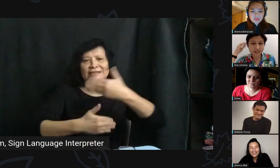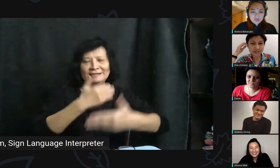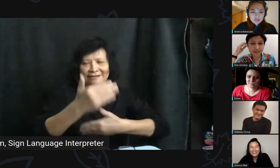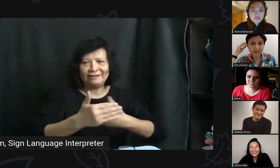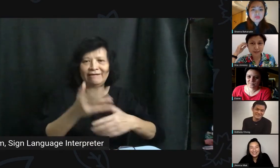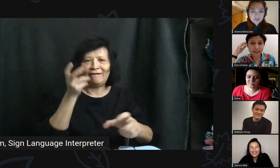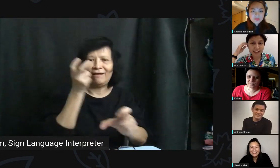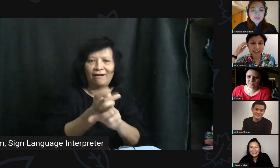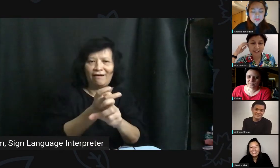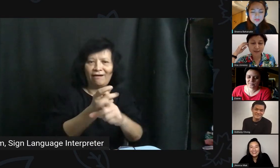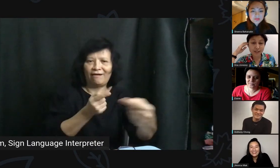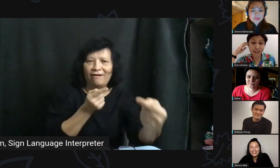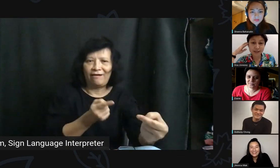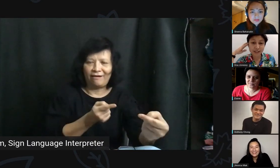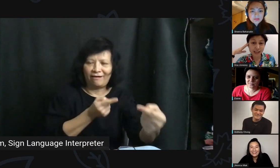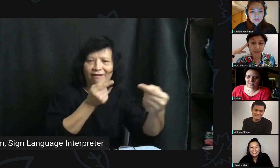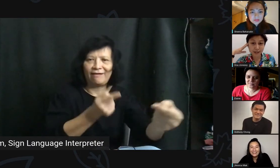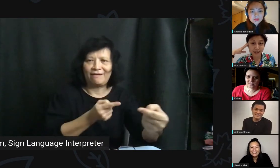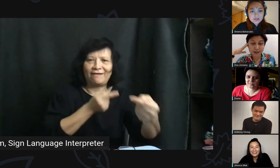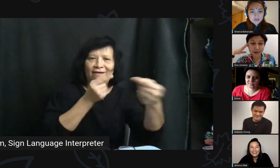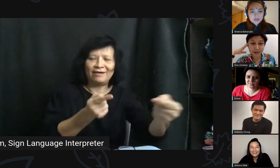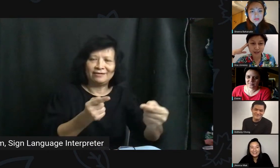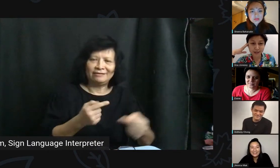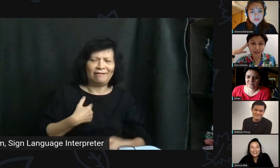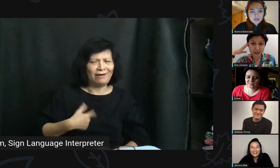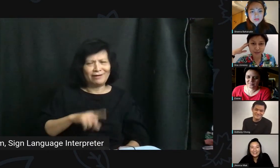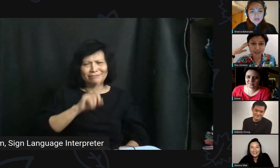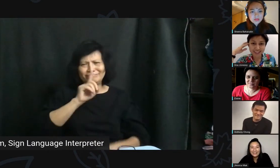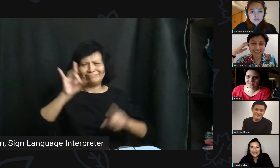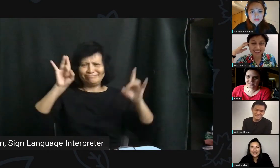because I really hate working with close captions.